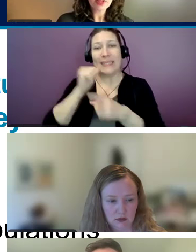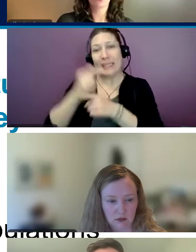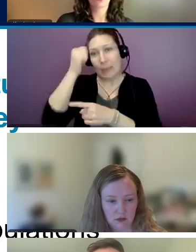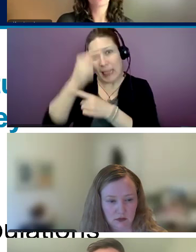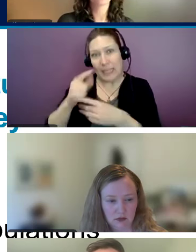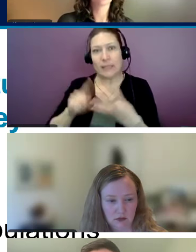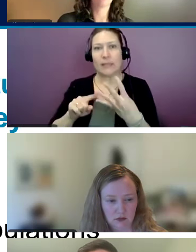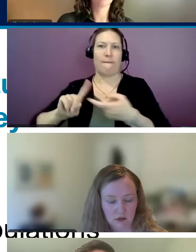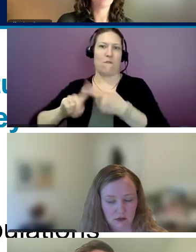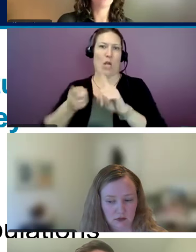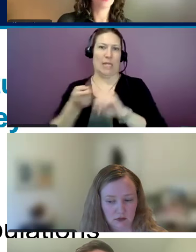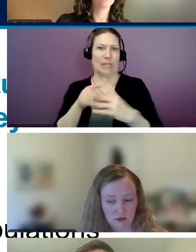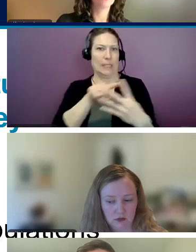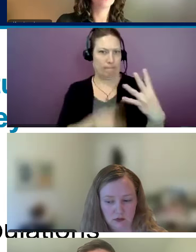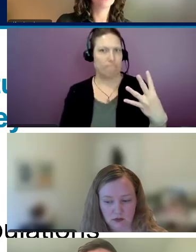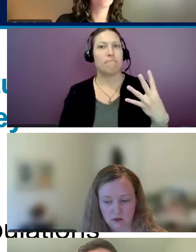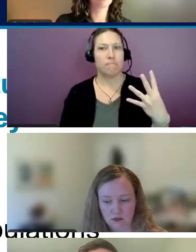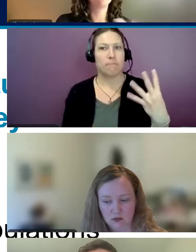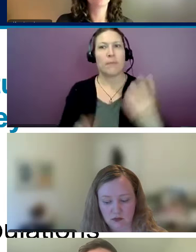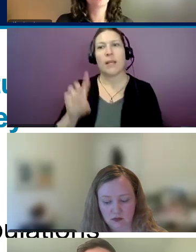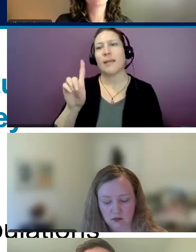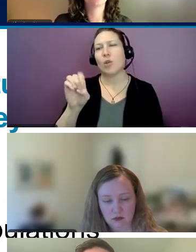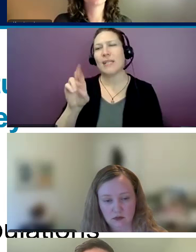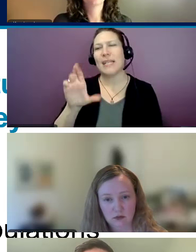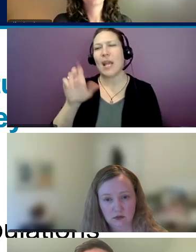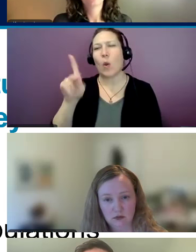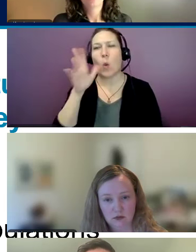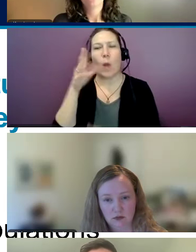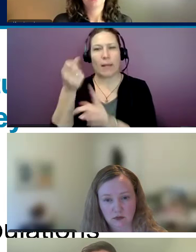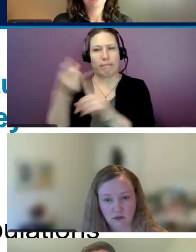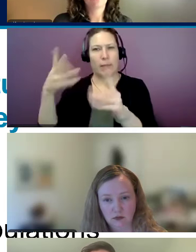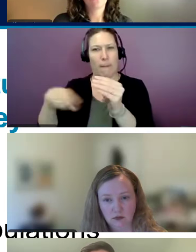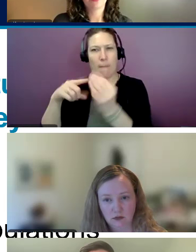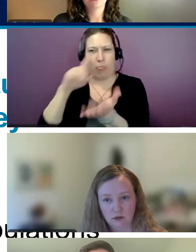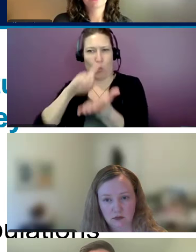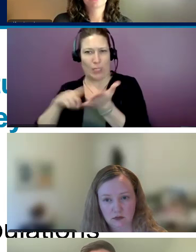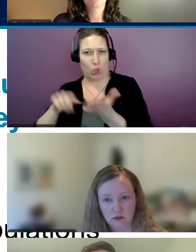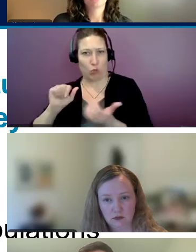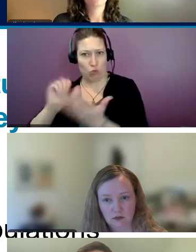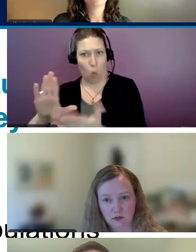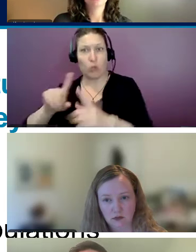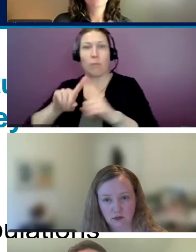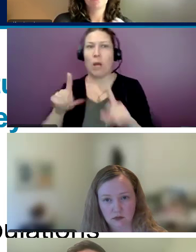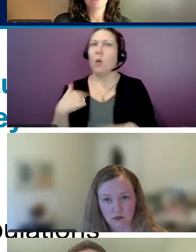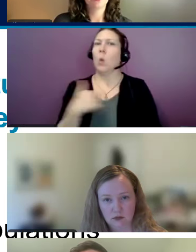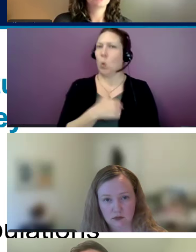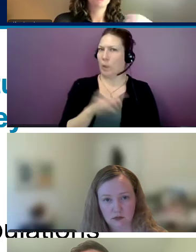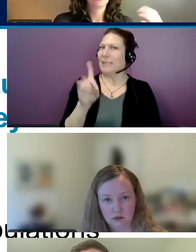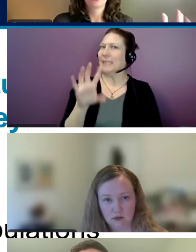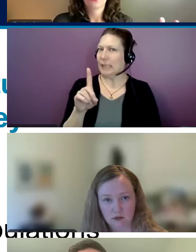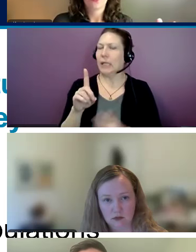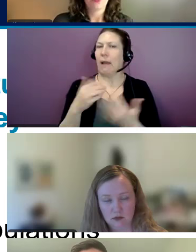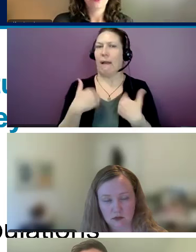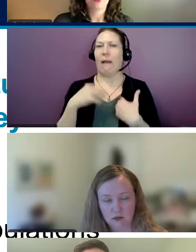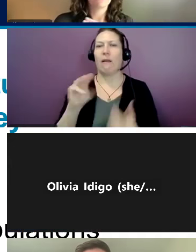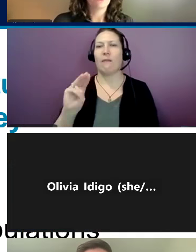we'll talk more about the methodology, but we were able to conduct very robust mixed methods,